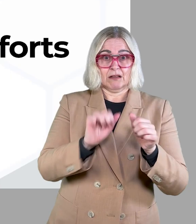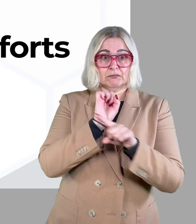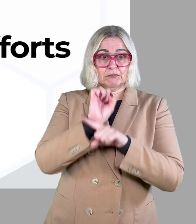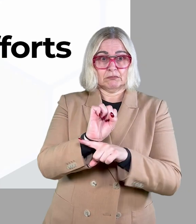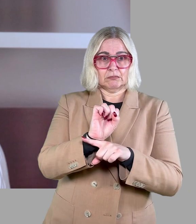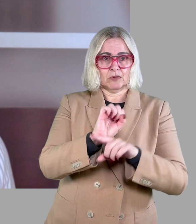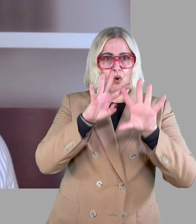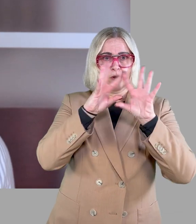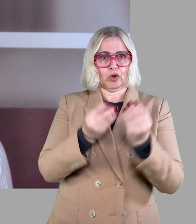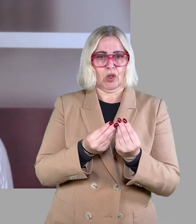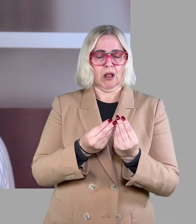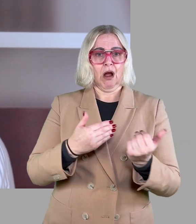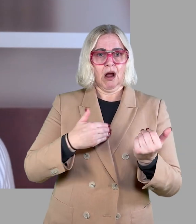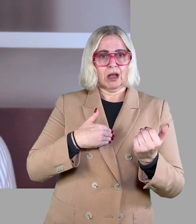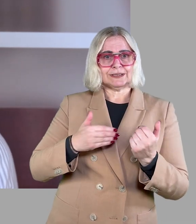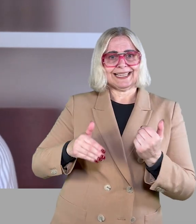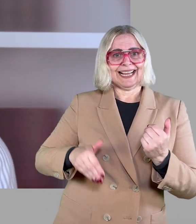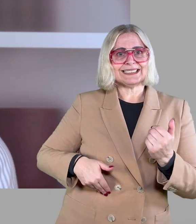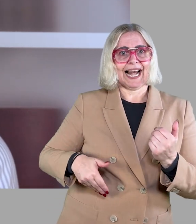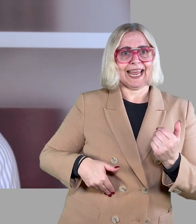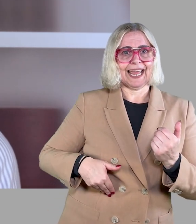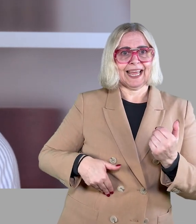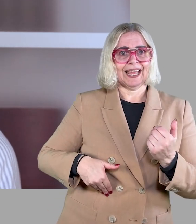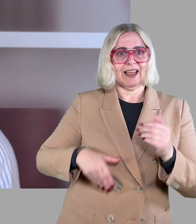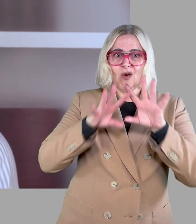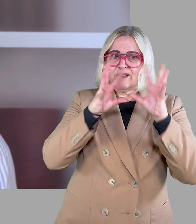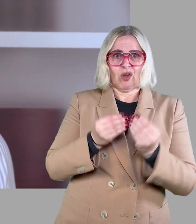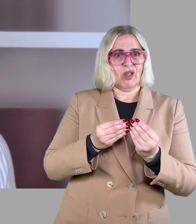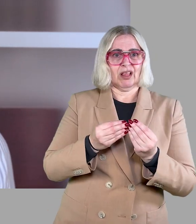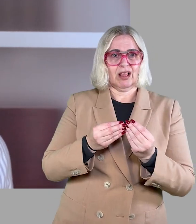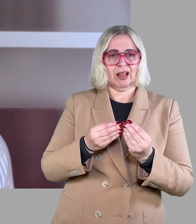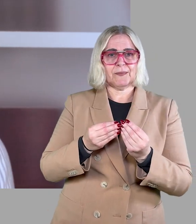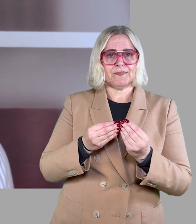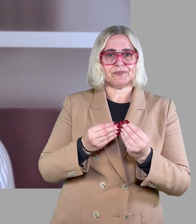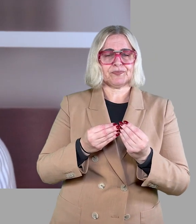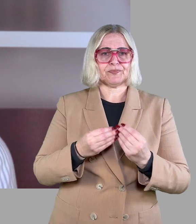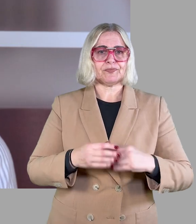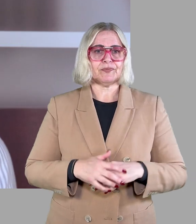In paper three of The Lancet Series on Heart Failure Prevention, we illustrate that positioning heart failure prevention in the broader